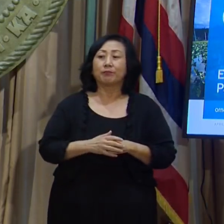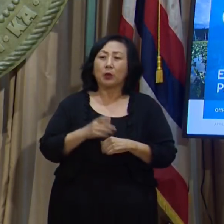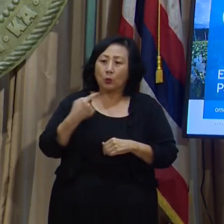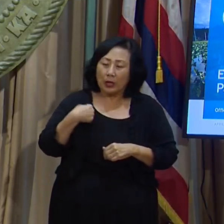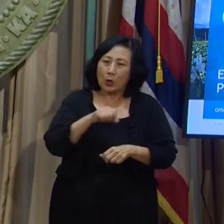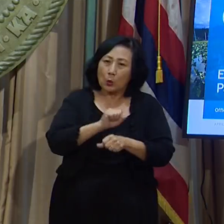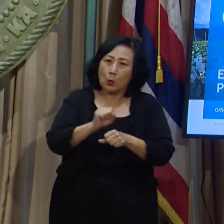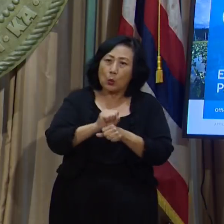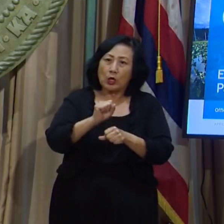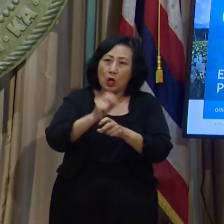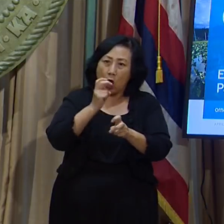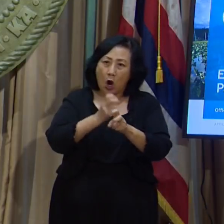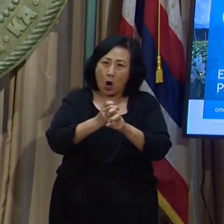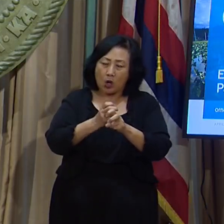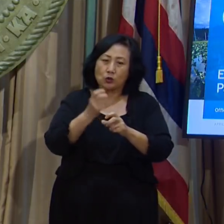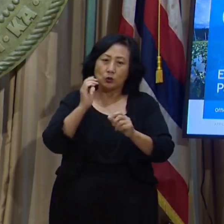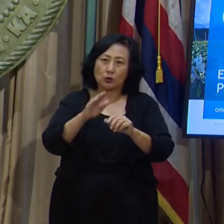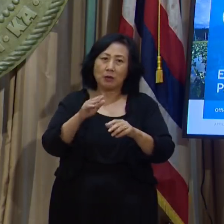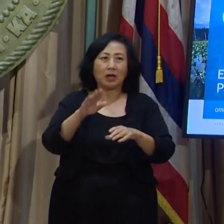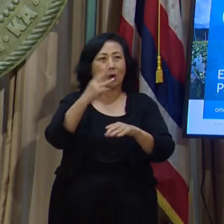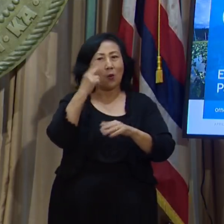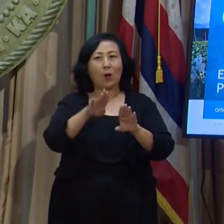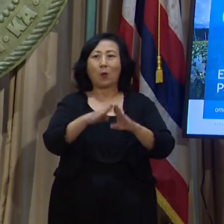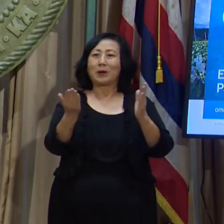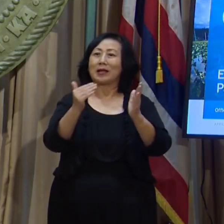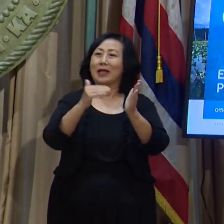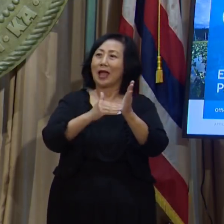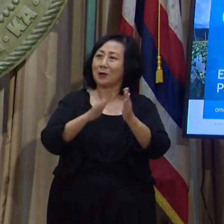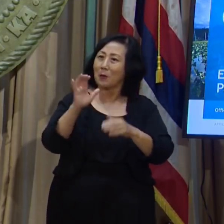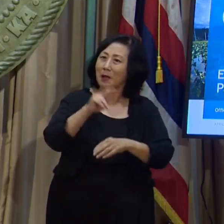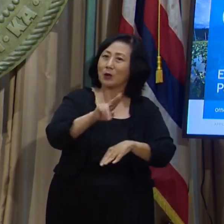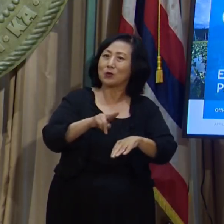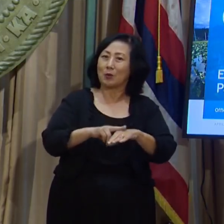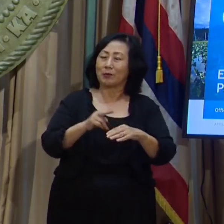SURGE IN OUR STATE. COVID-19 IS BOUND TO BE A PART OF OUR LIVES FOR SOMETIME, BUT THAT DOES NOT MEAN WE ARE NOT